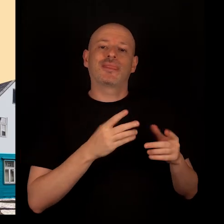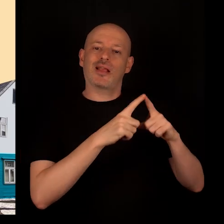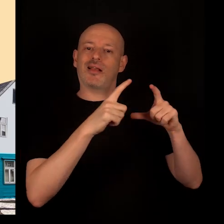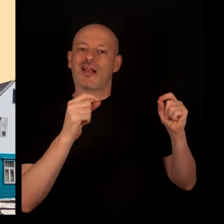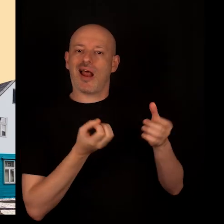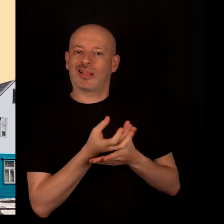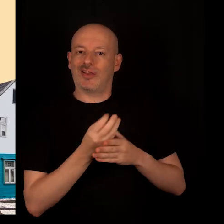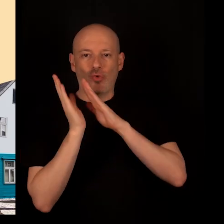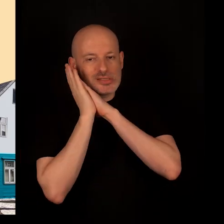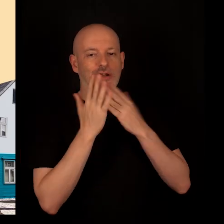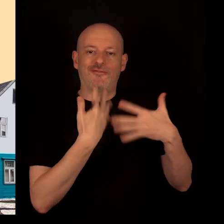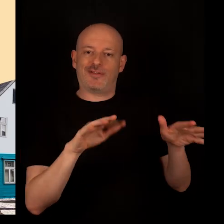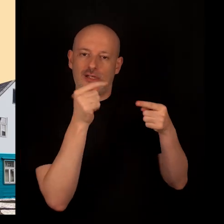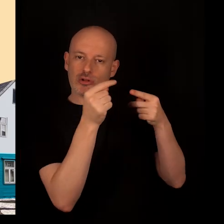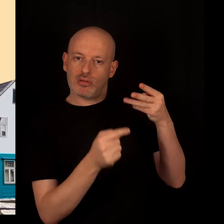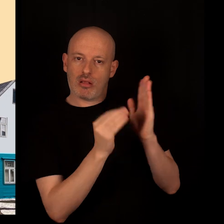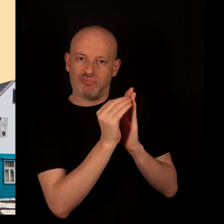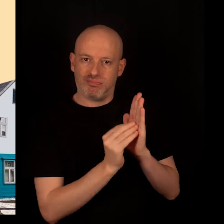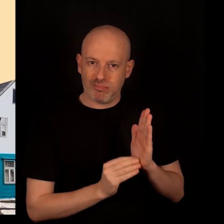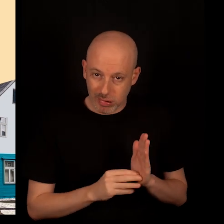complete the Residency Info Cards with their details.